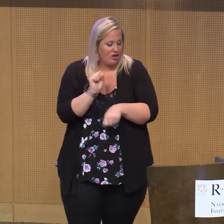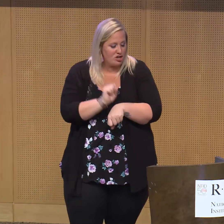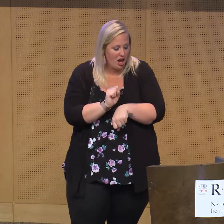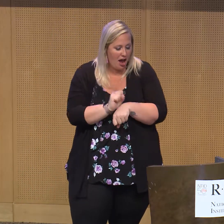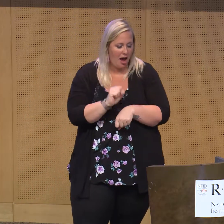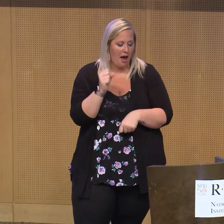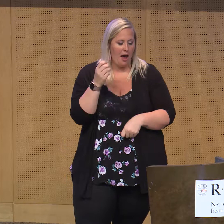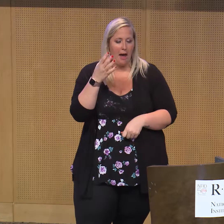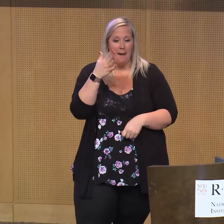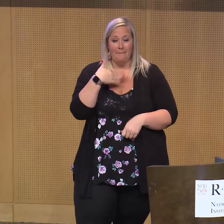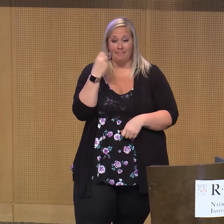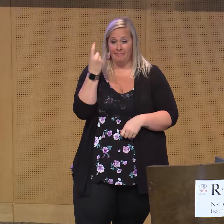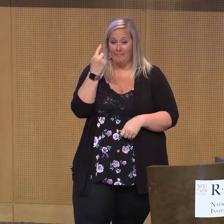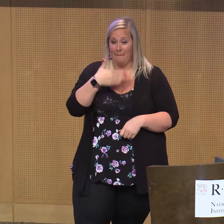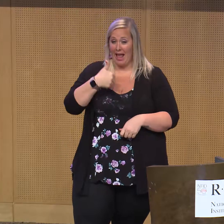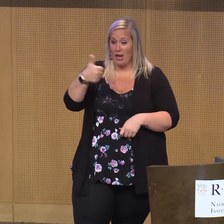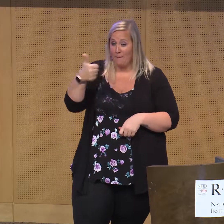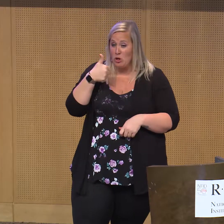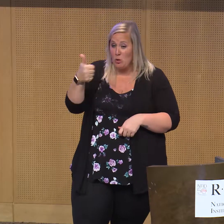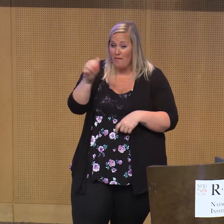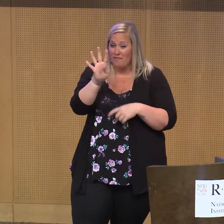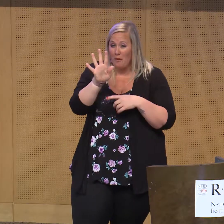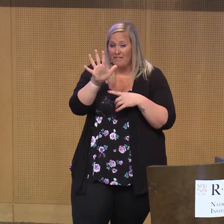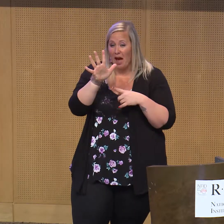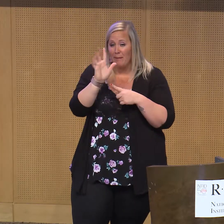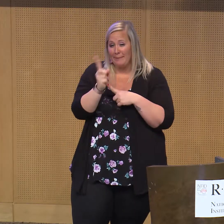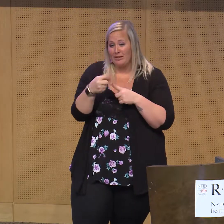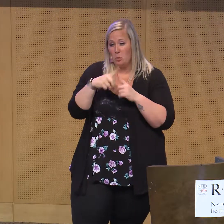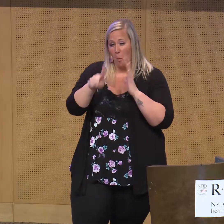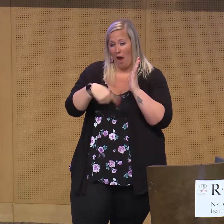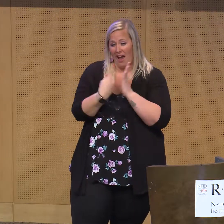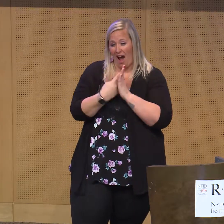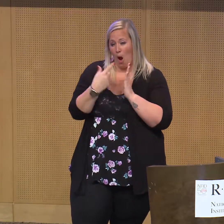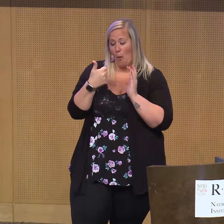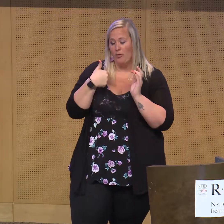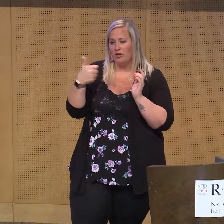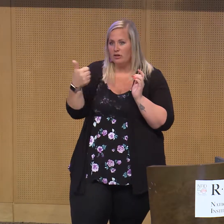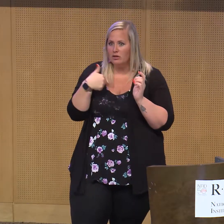Because of that, I wasn't necessarily happy with my job. I realized I wanted to make a change.